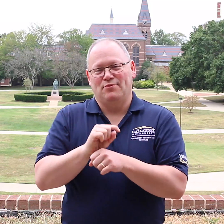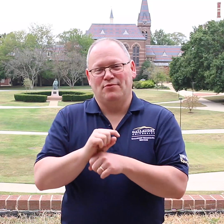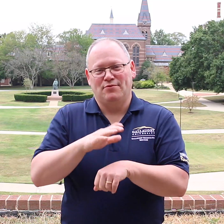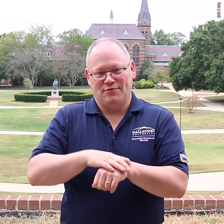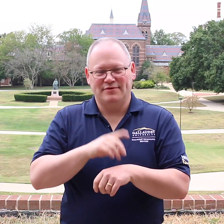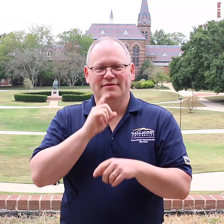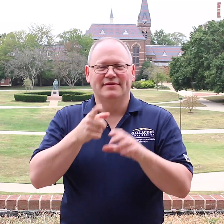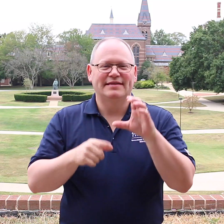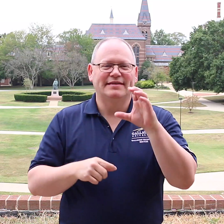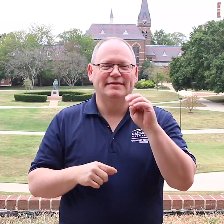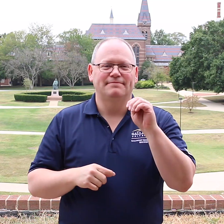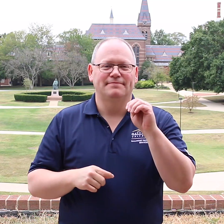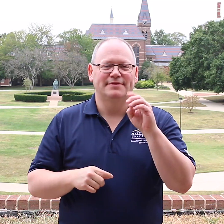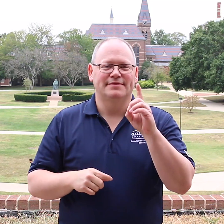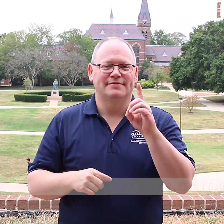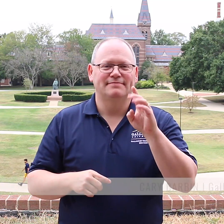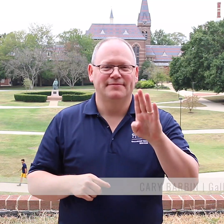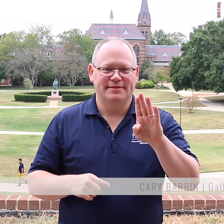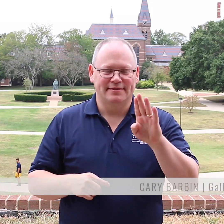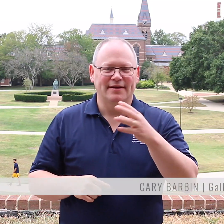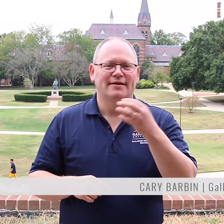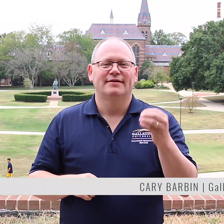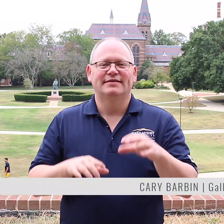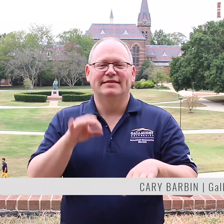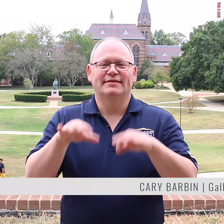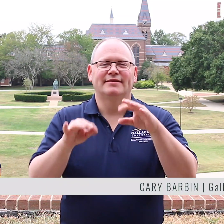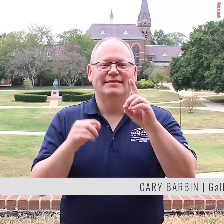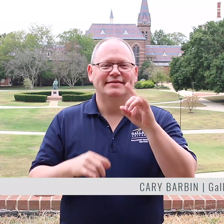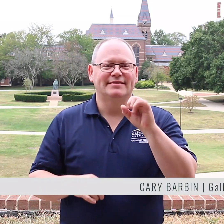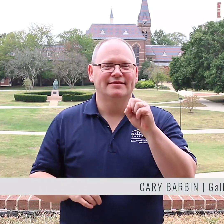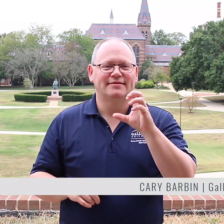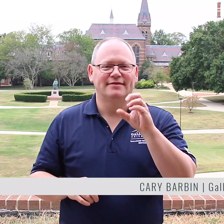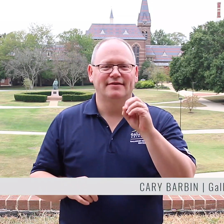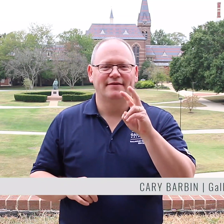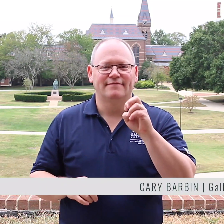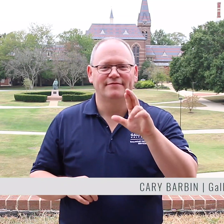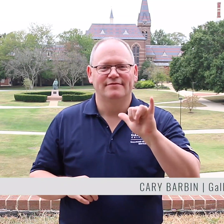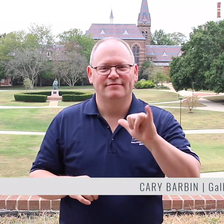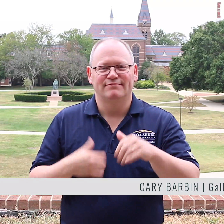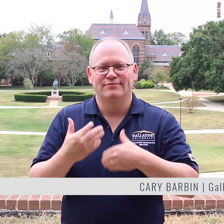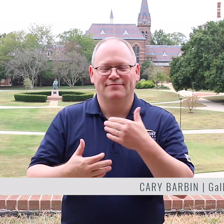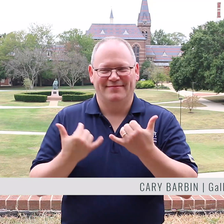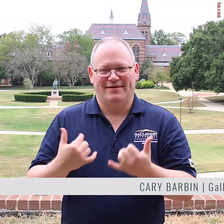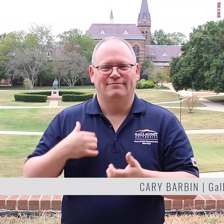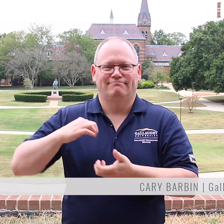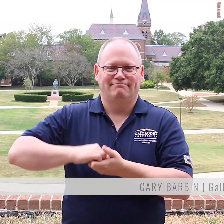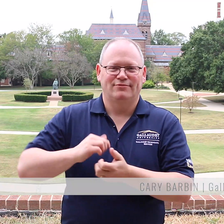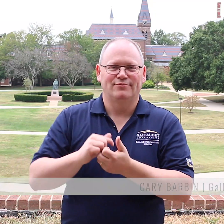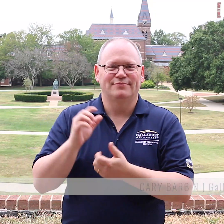and be able to move on that. One is focusing on CMDB and the discovery process.